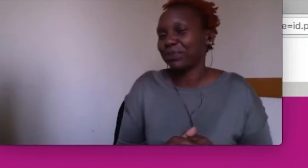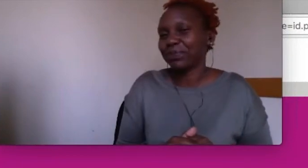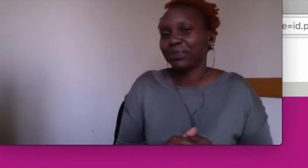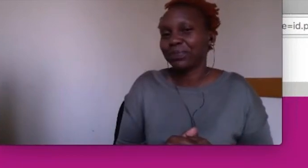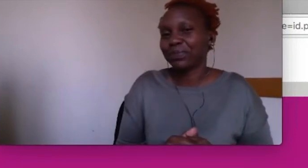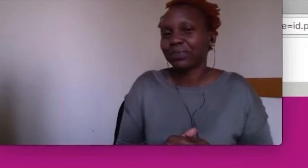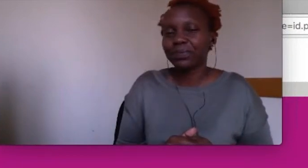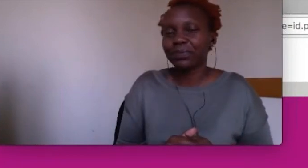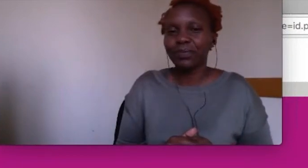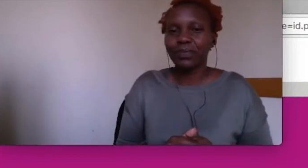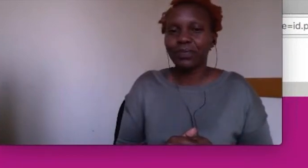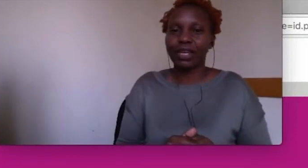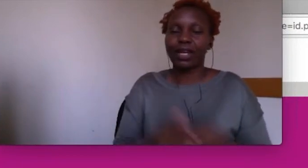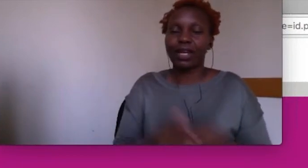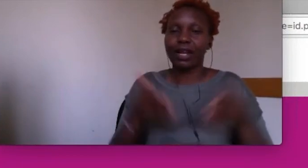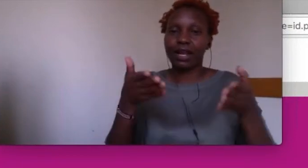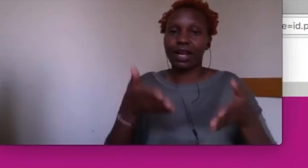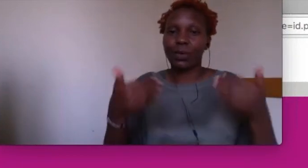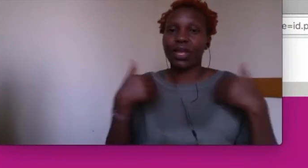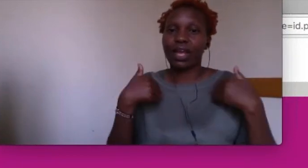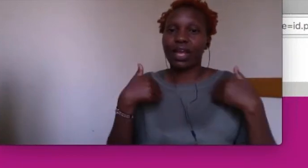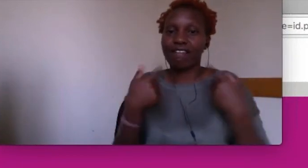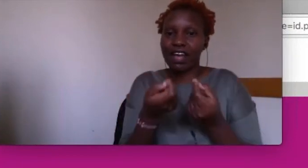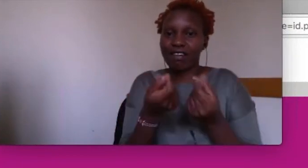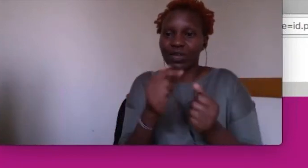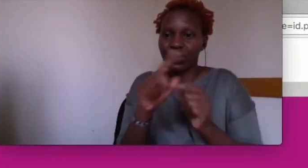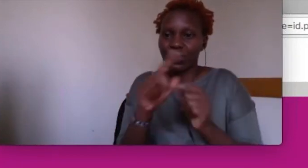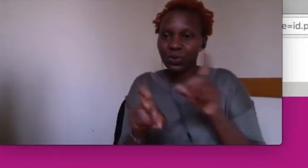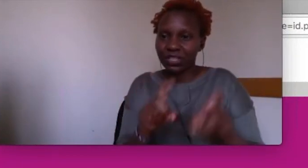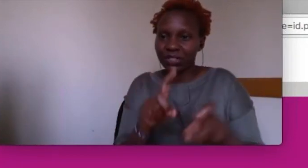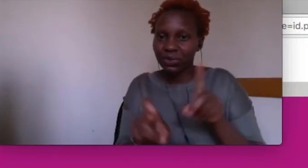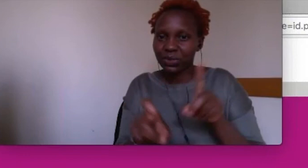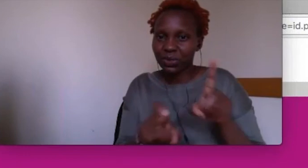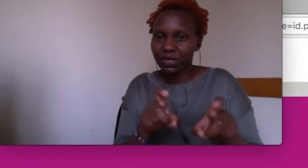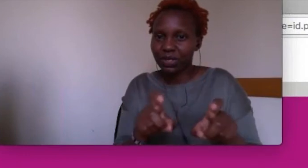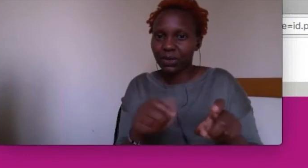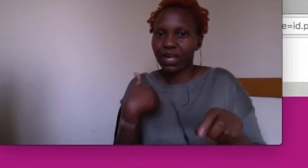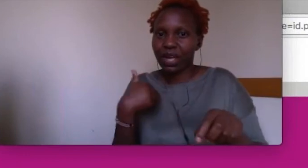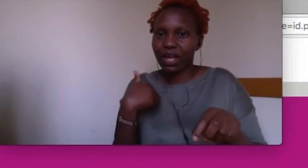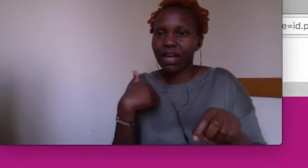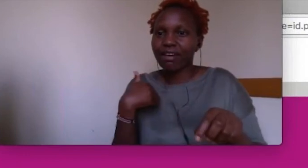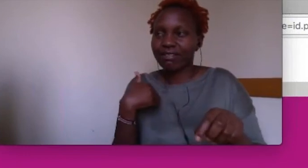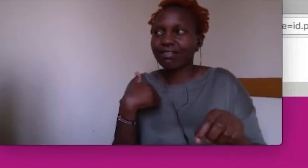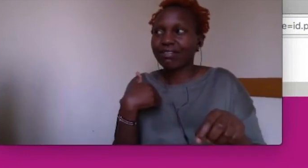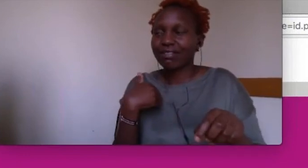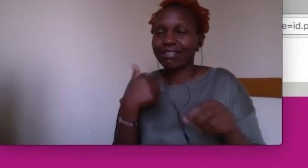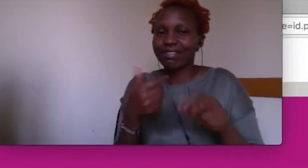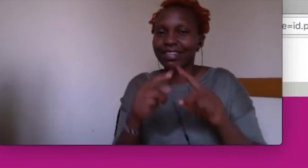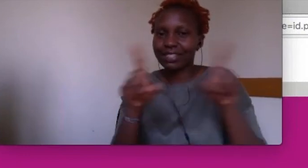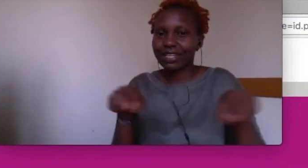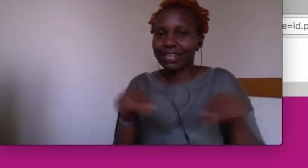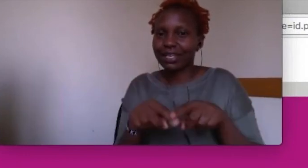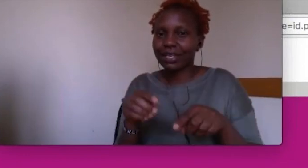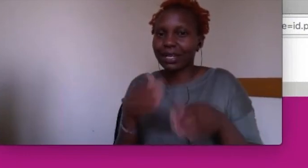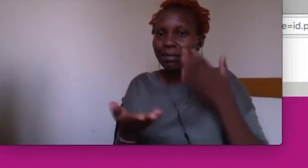and we do have a few questions we got through the chat so if Hudson can step back into the camera